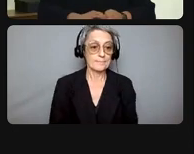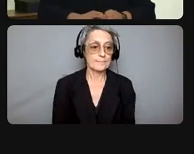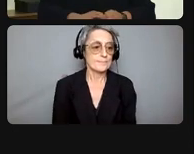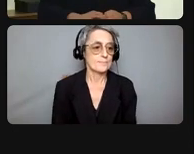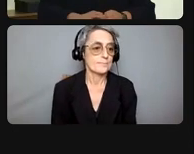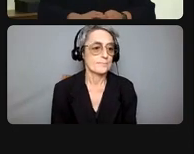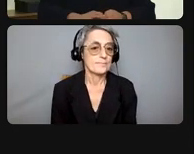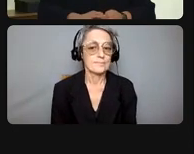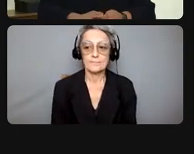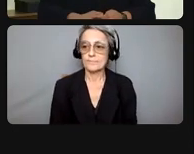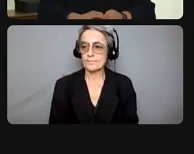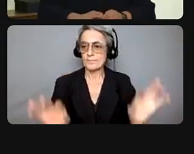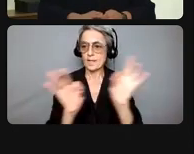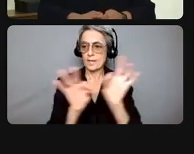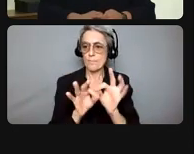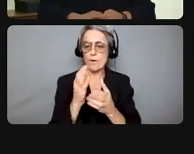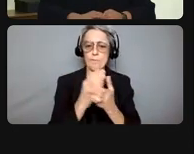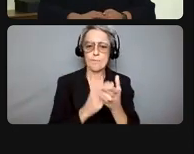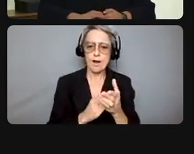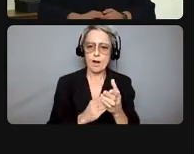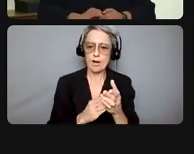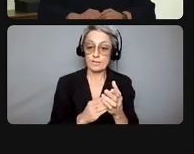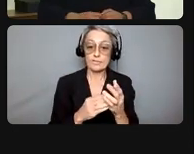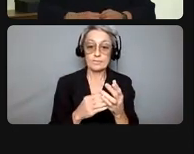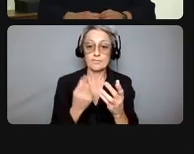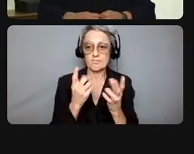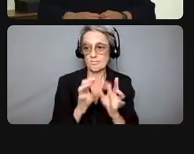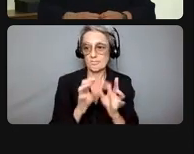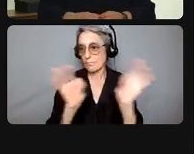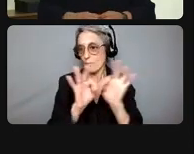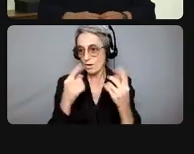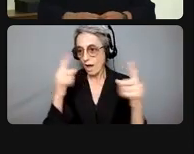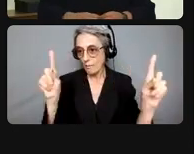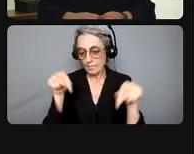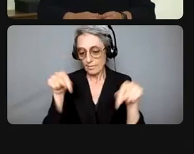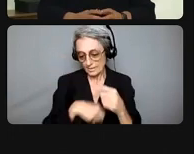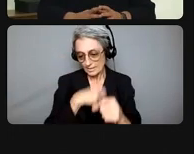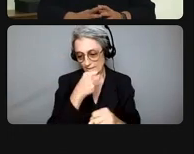Critical part of accomplishment this year. This year is doing what we're doing here today